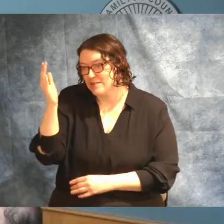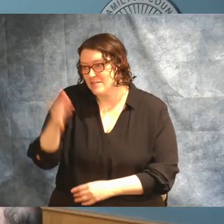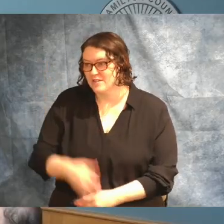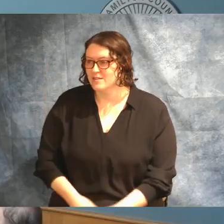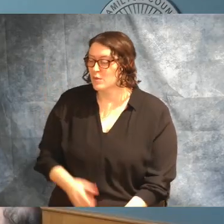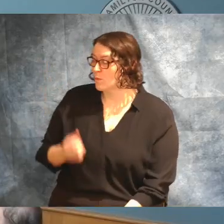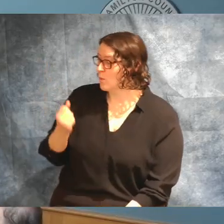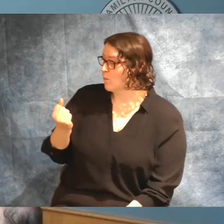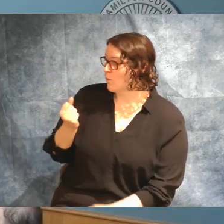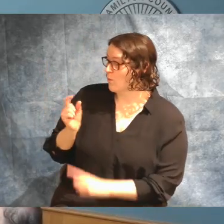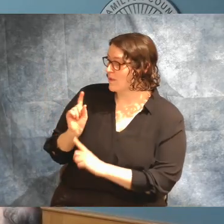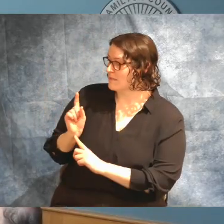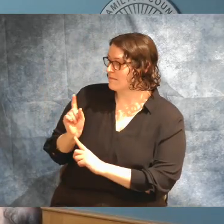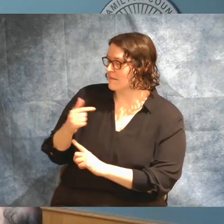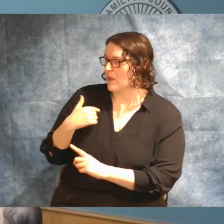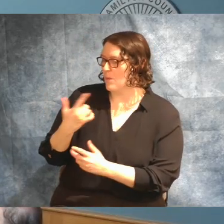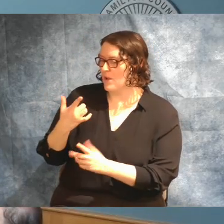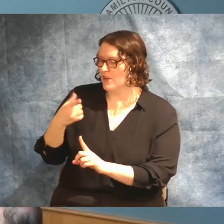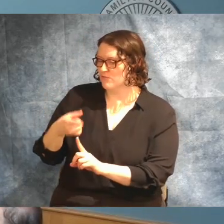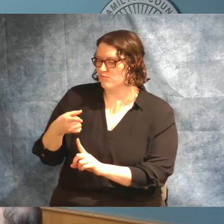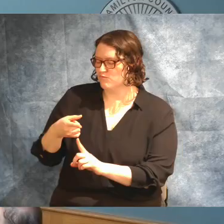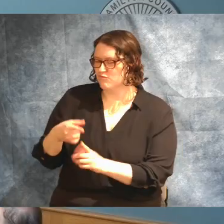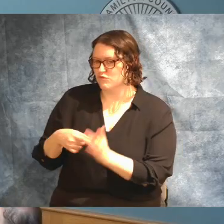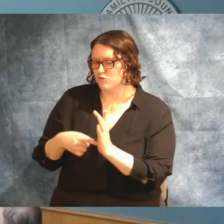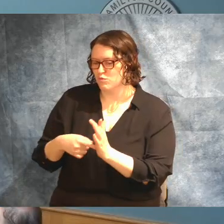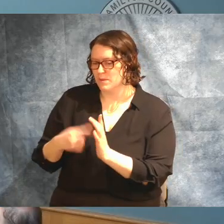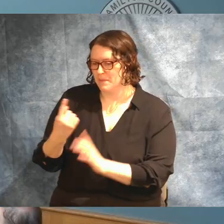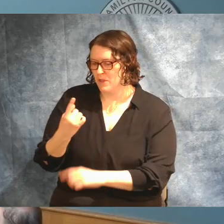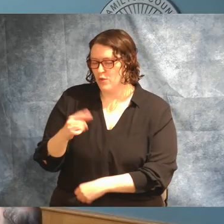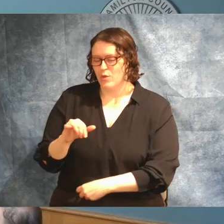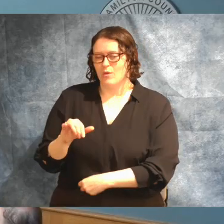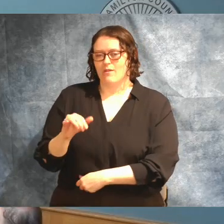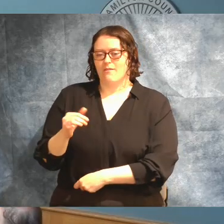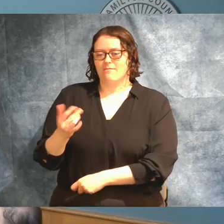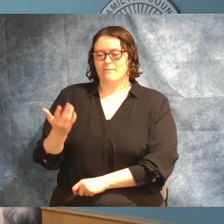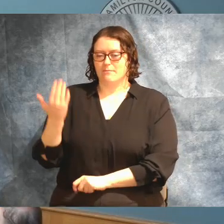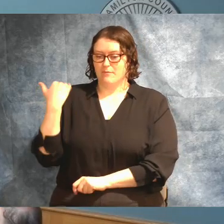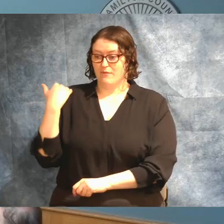second. Also, I wanted to indicate I know the last time you were here on a different grant, we were